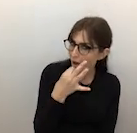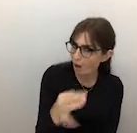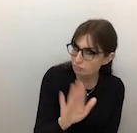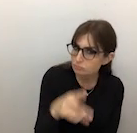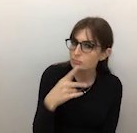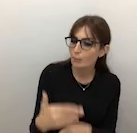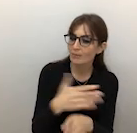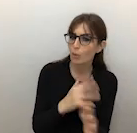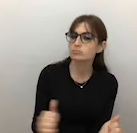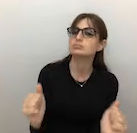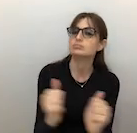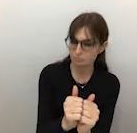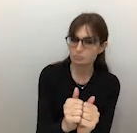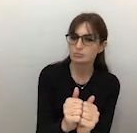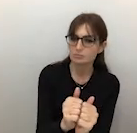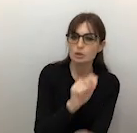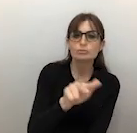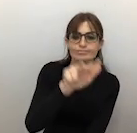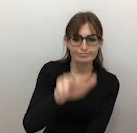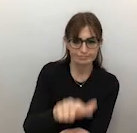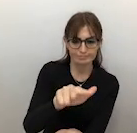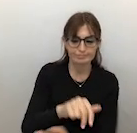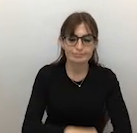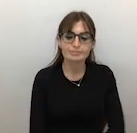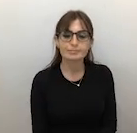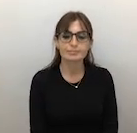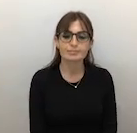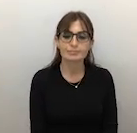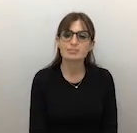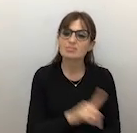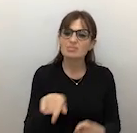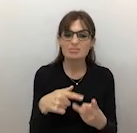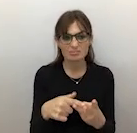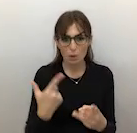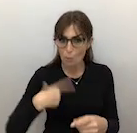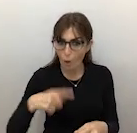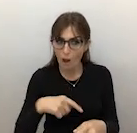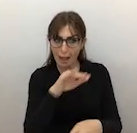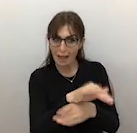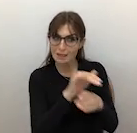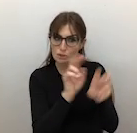before agreeing to sign the declaration. Finally, we'll discuss the purpose of an external audit